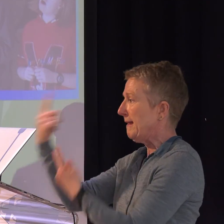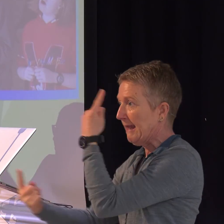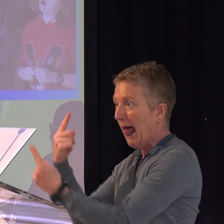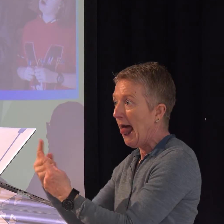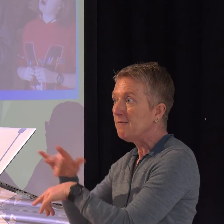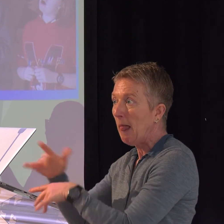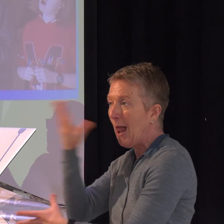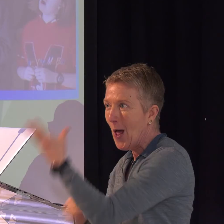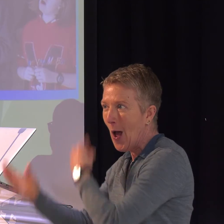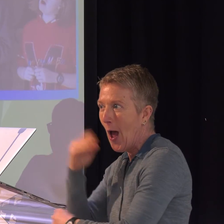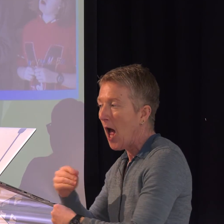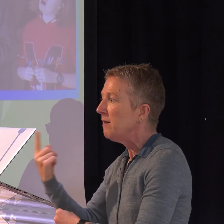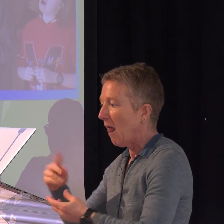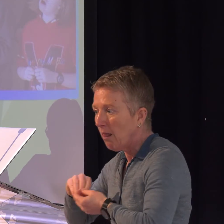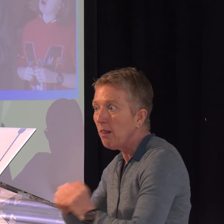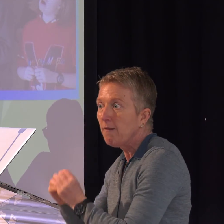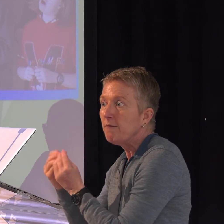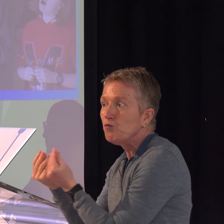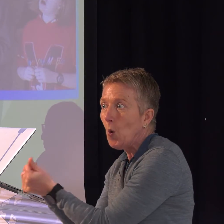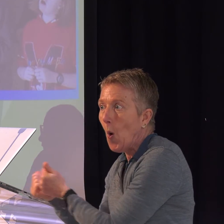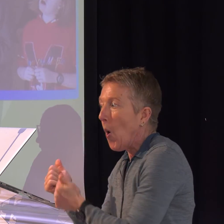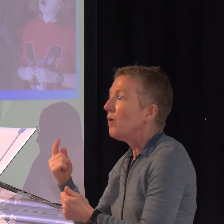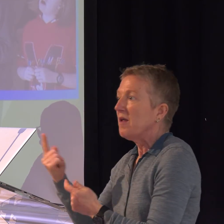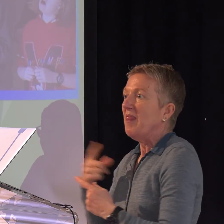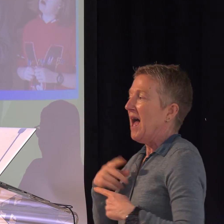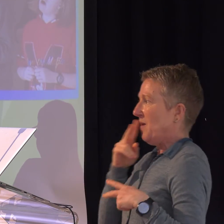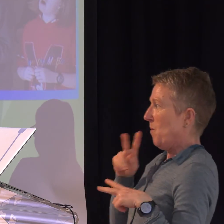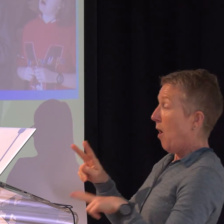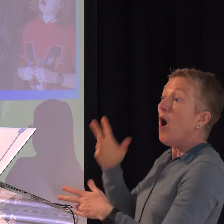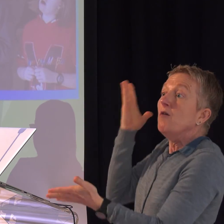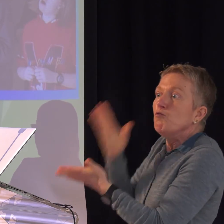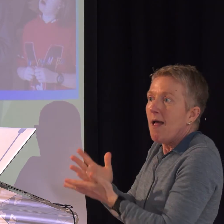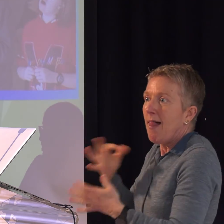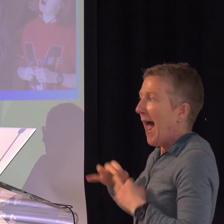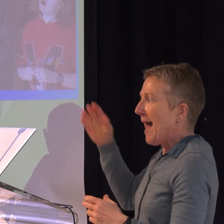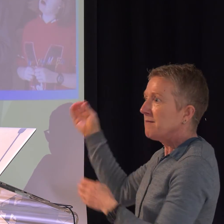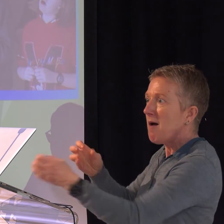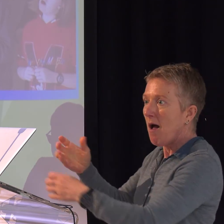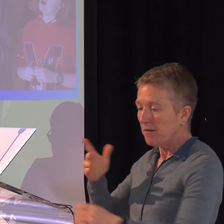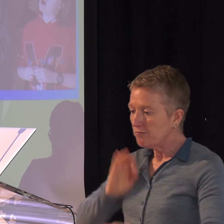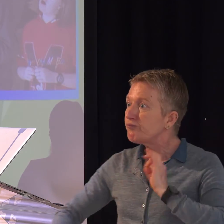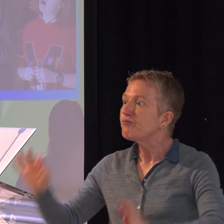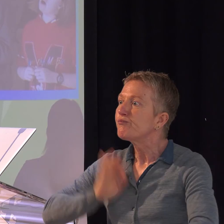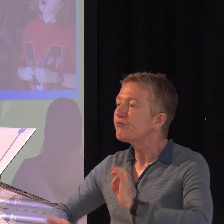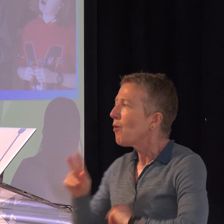And the students then got to watch their play by actual actors, which was a fantastic opportunity for these students.